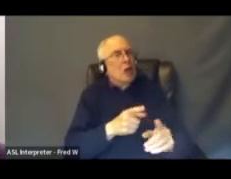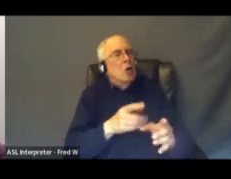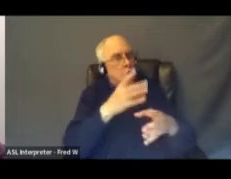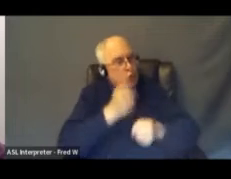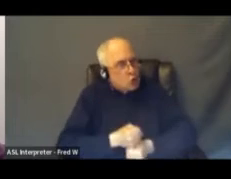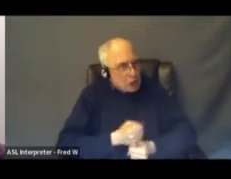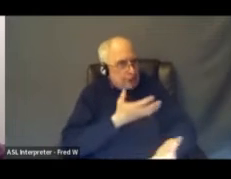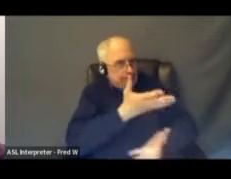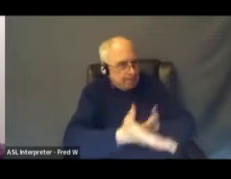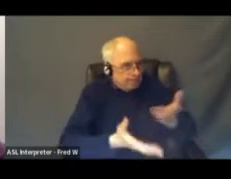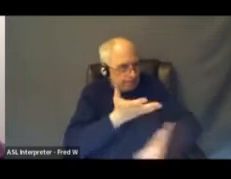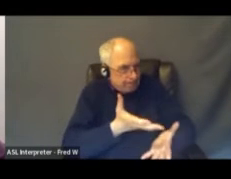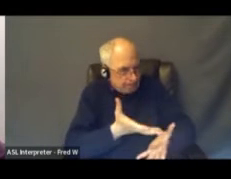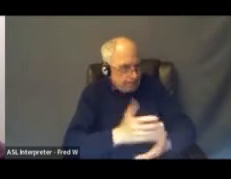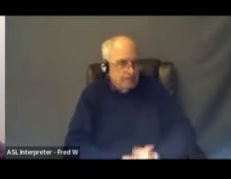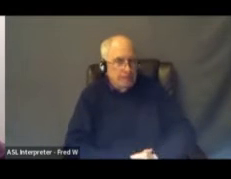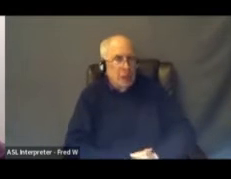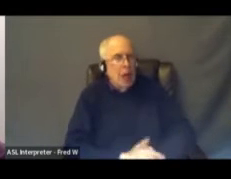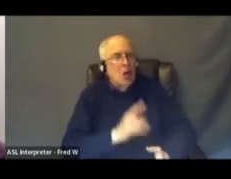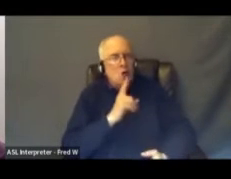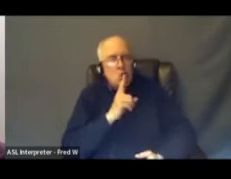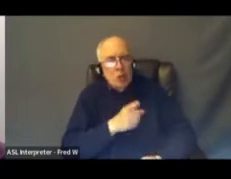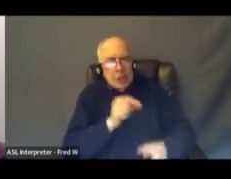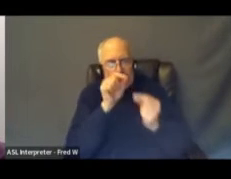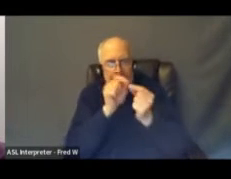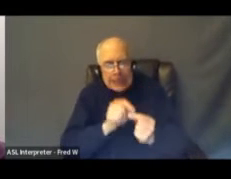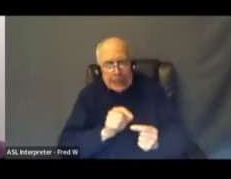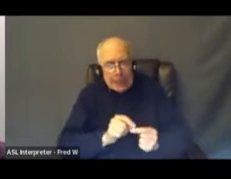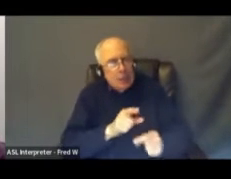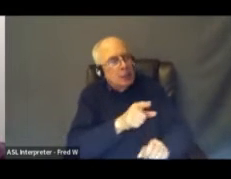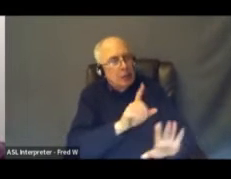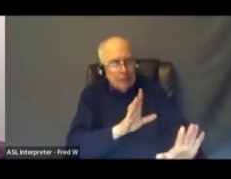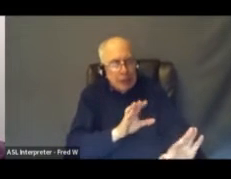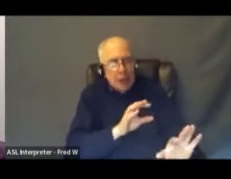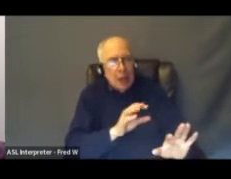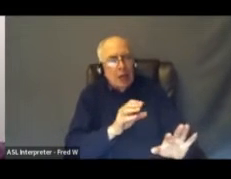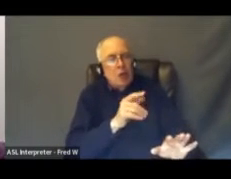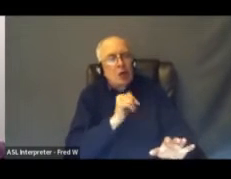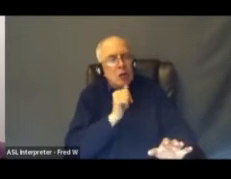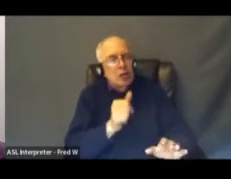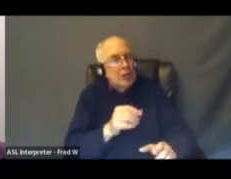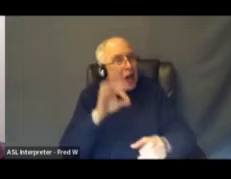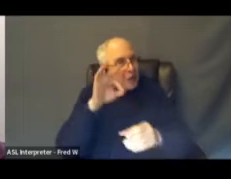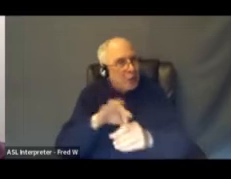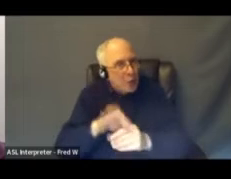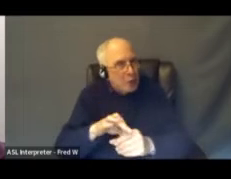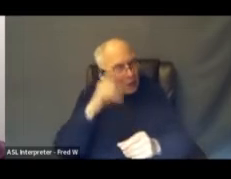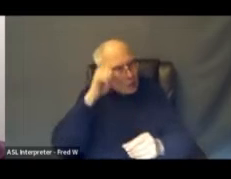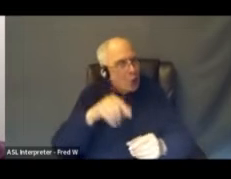my instructions, like, so you're not voting for the next symptoms president here, do not fill in the bubbles, this is not a